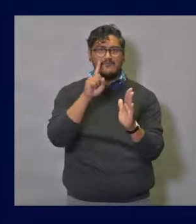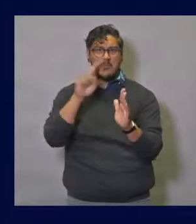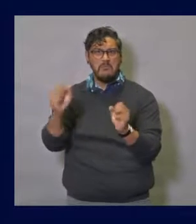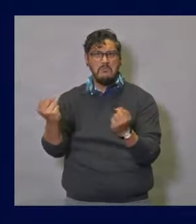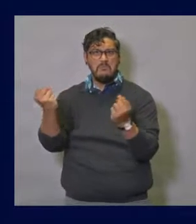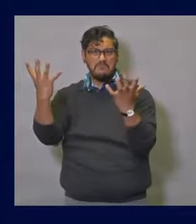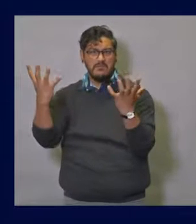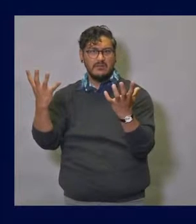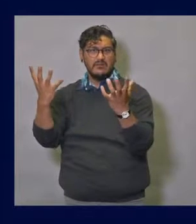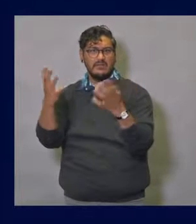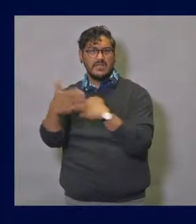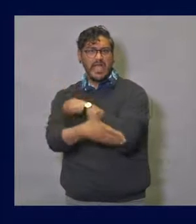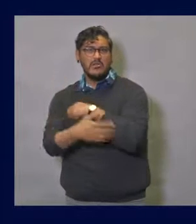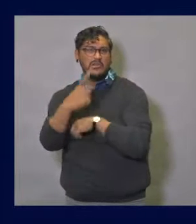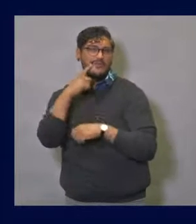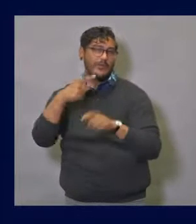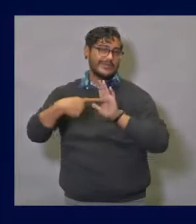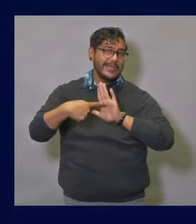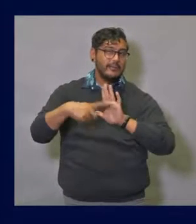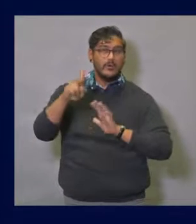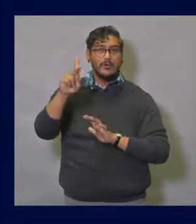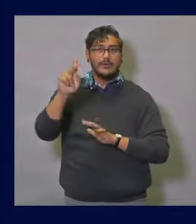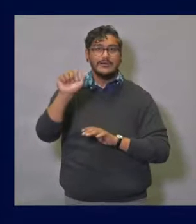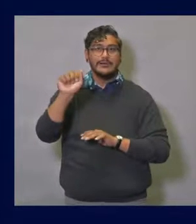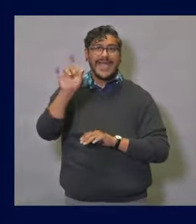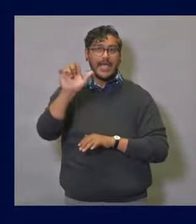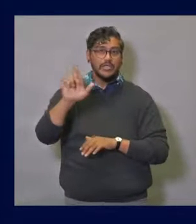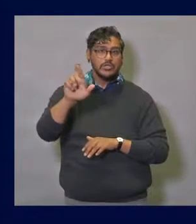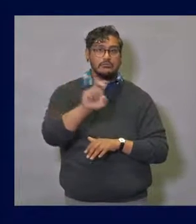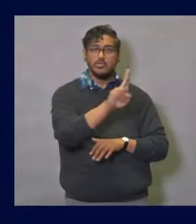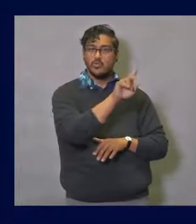ALLOCATED BY THE STATE TO THE